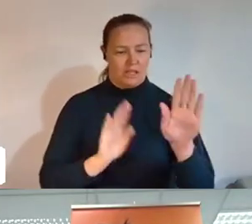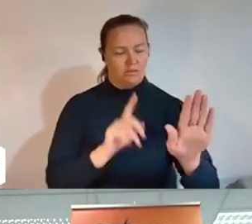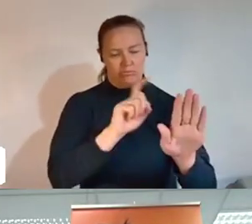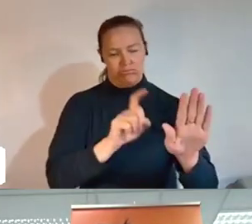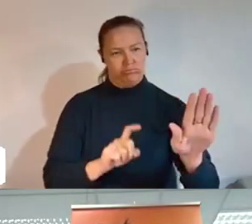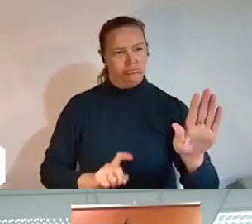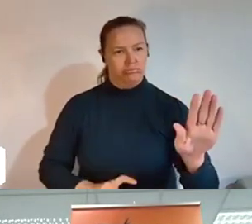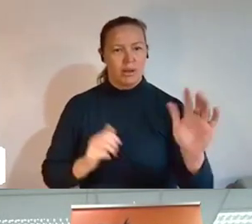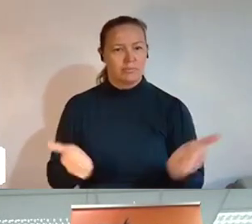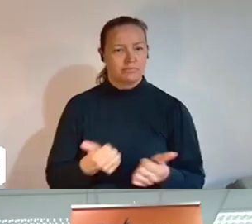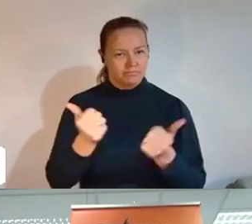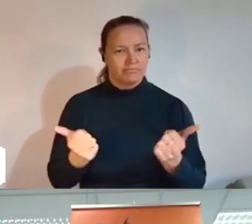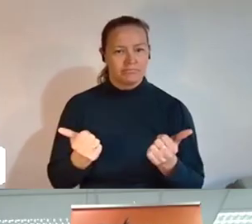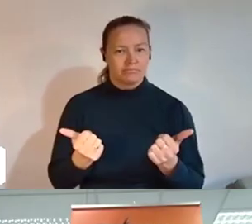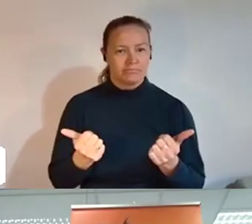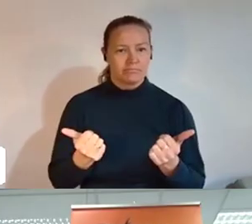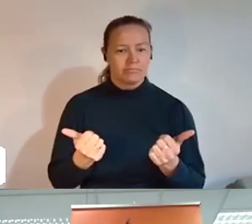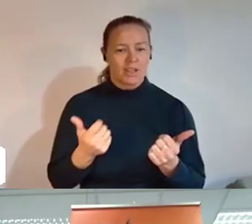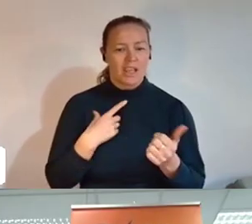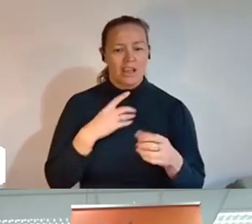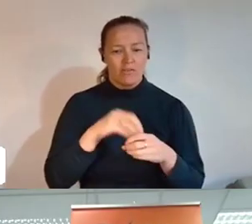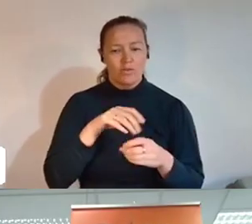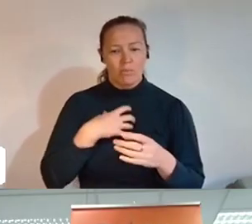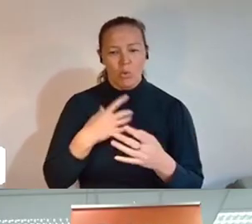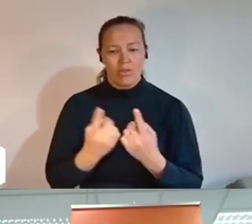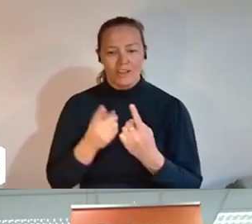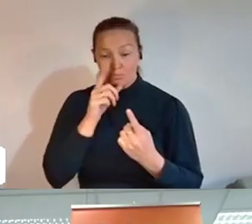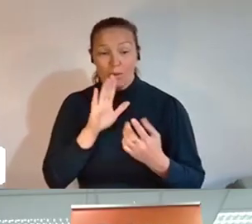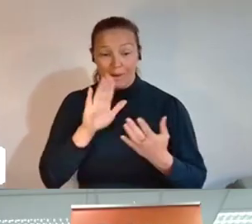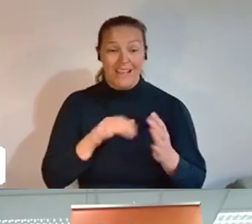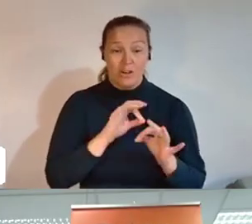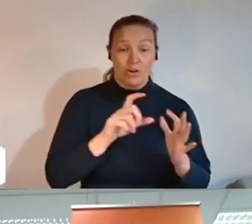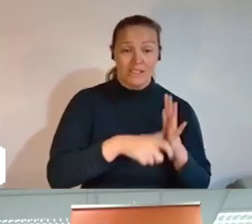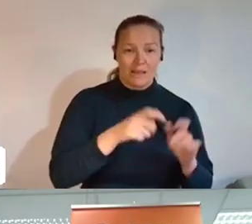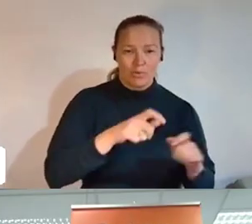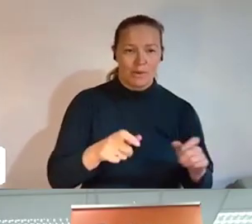that probably exceed non disabled people. So the opportunity is there for that leadership